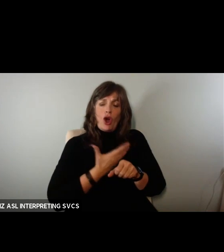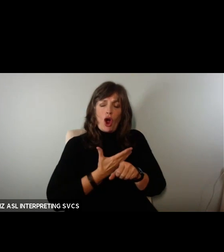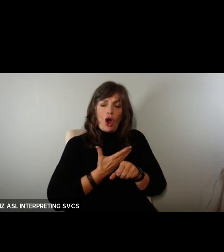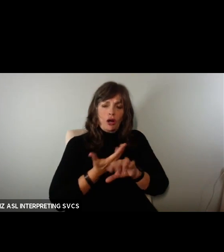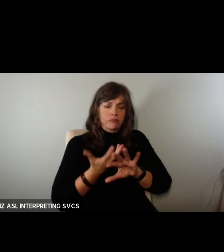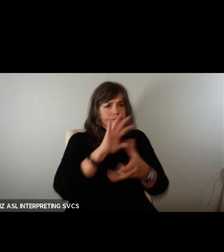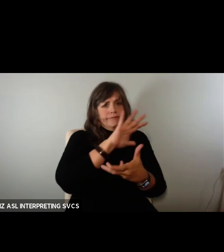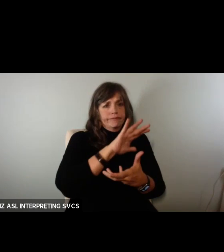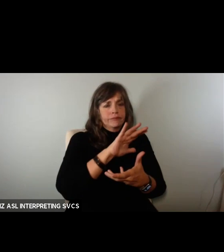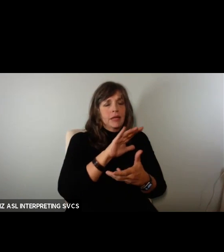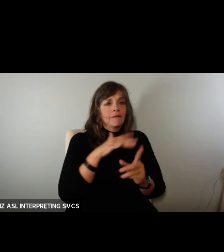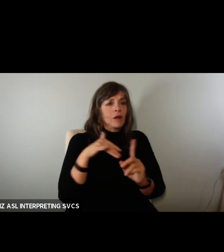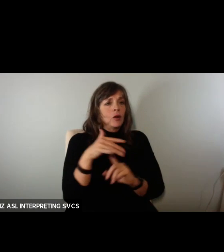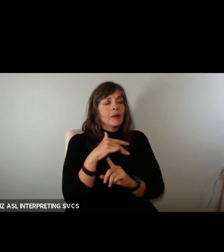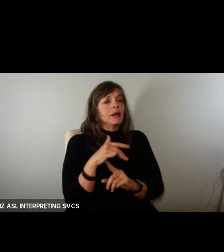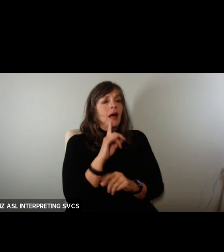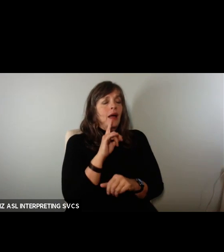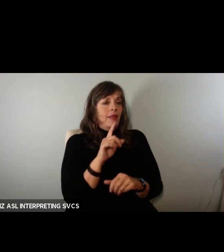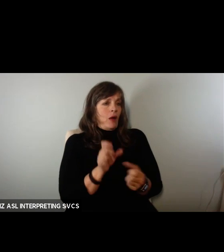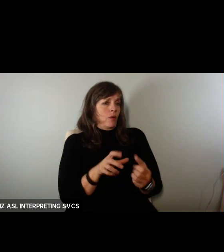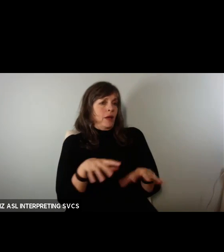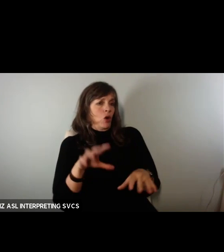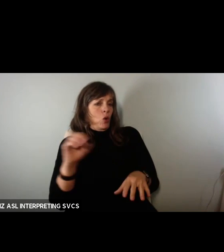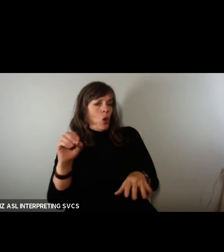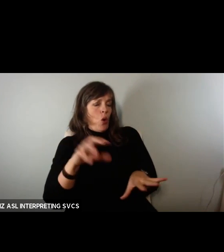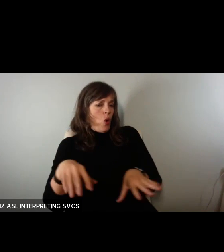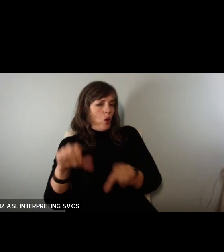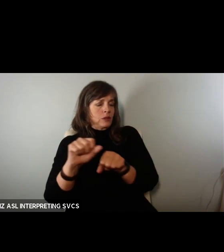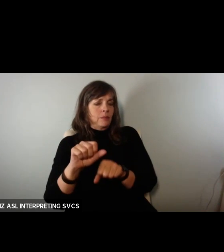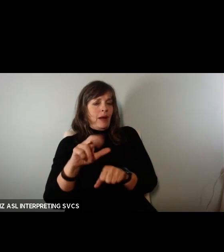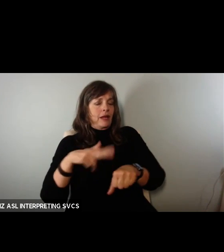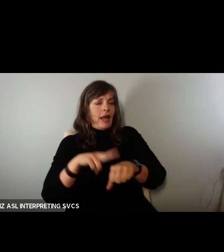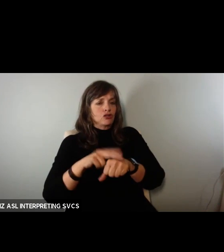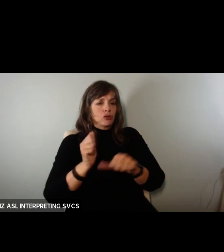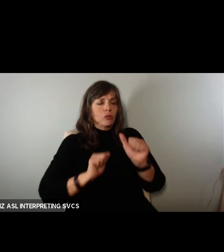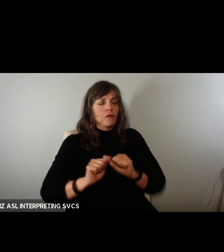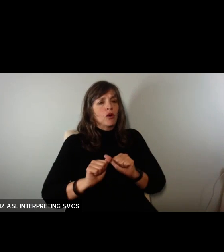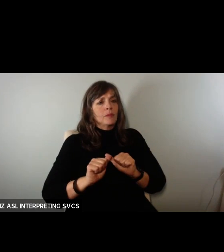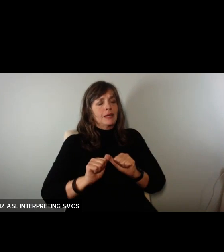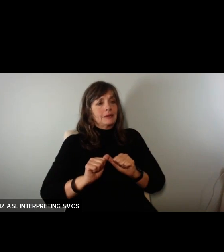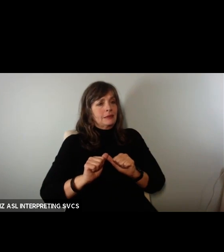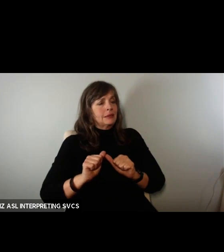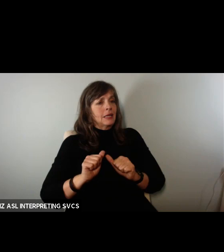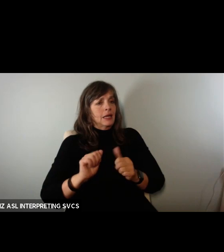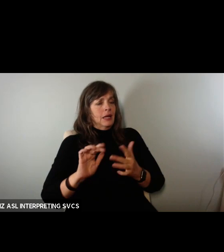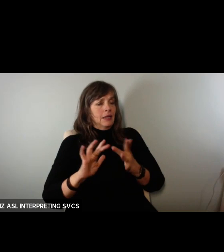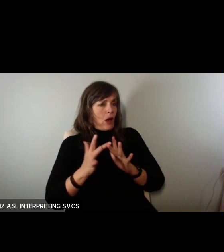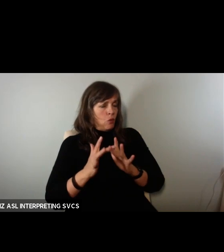with National Performance Network. Number two, re-imagining how we gather, thinking about how we can come together